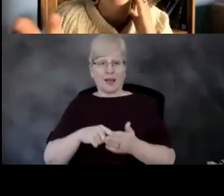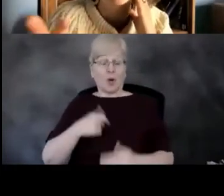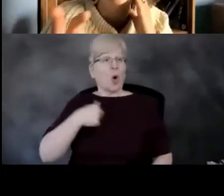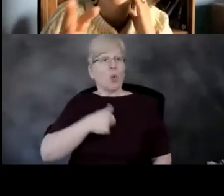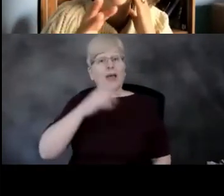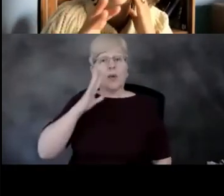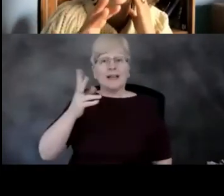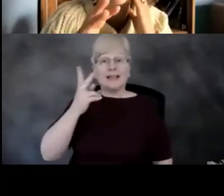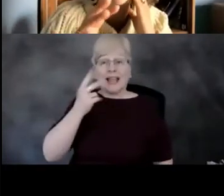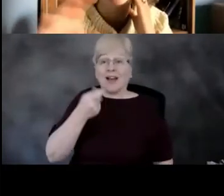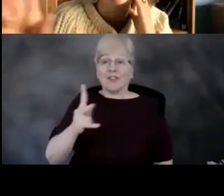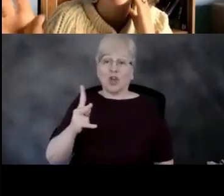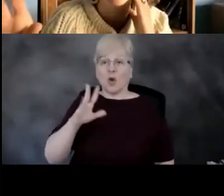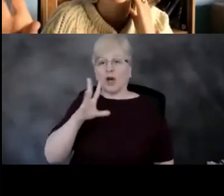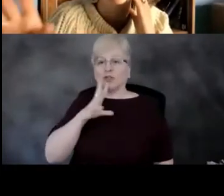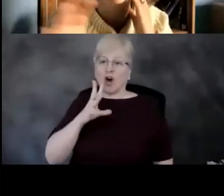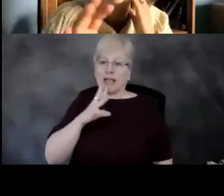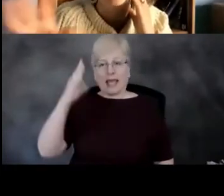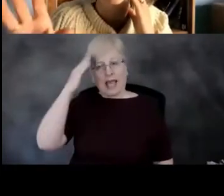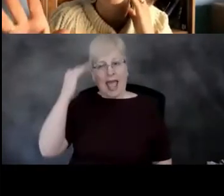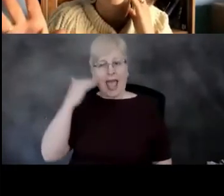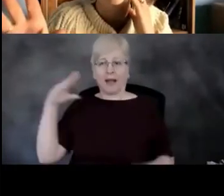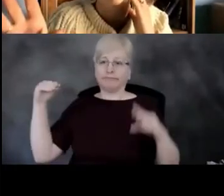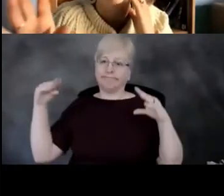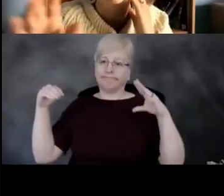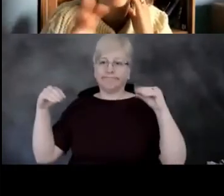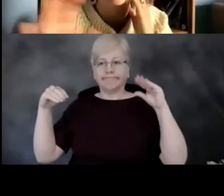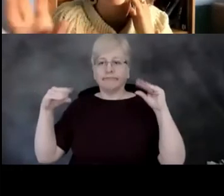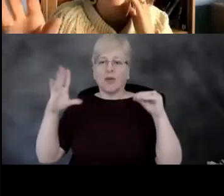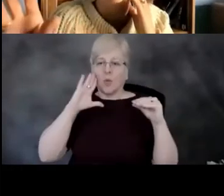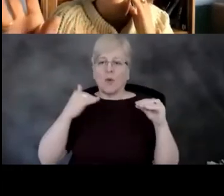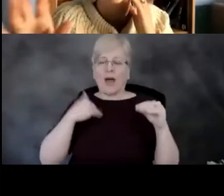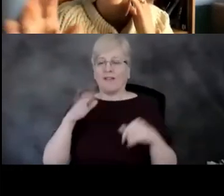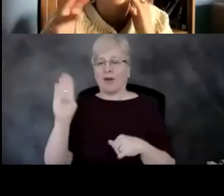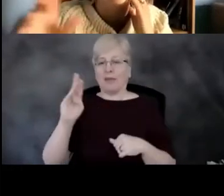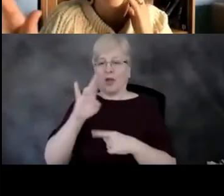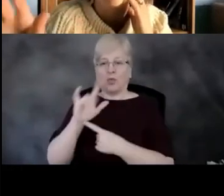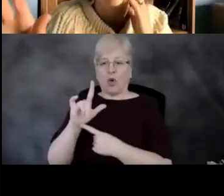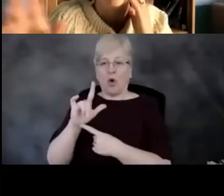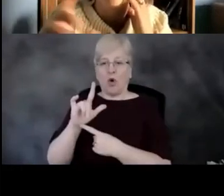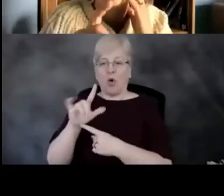here and there is going to some general footage 17:31:53 of the classroom in which I work